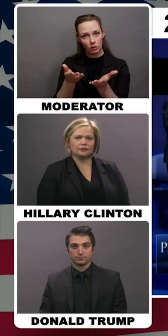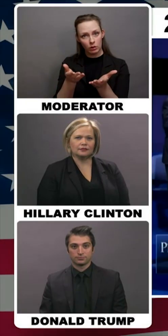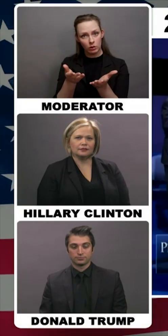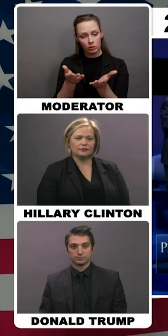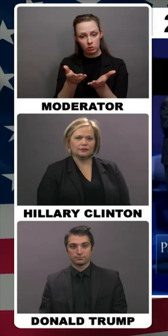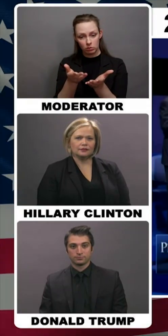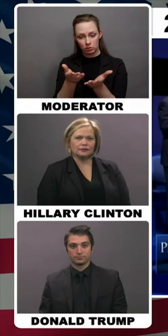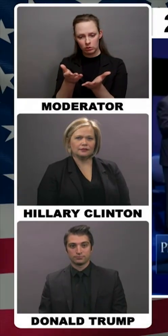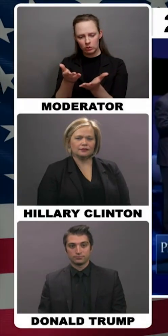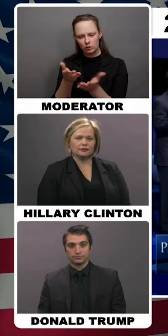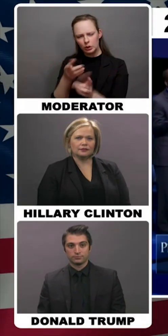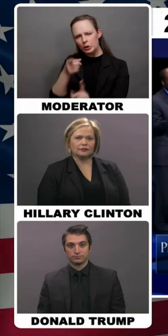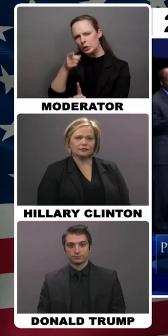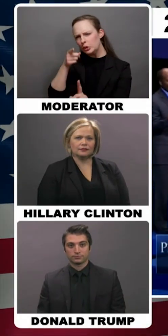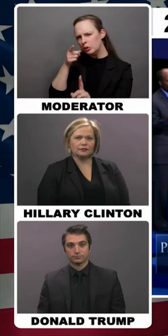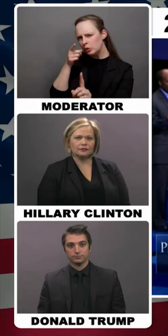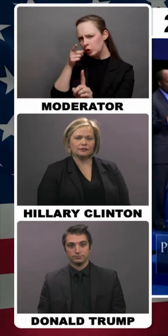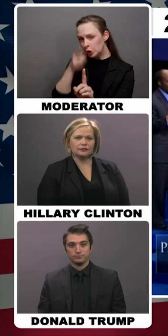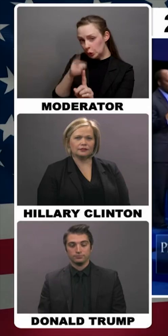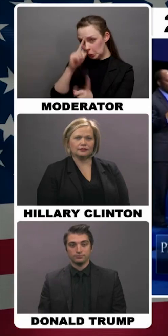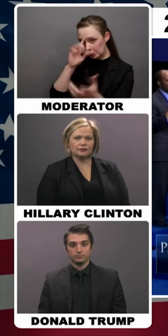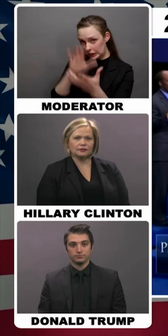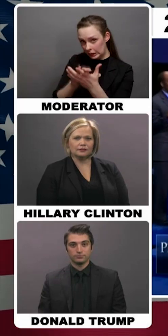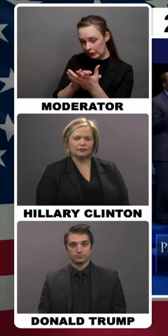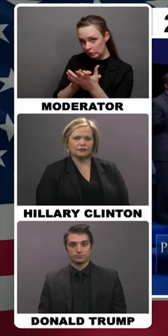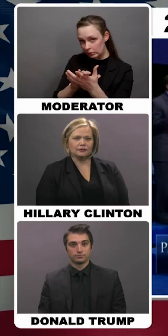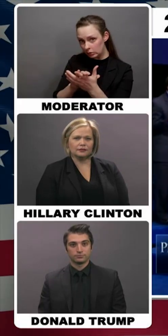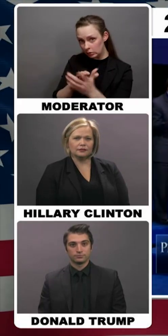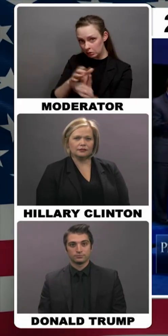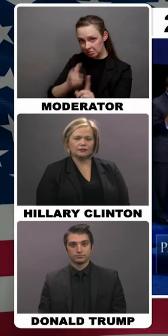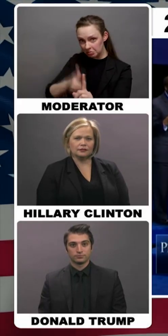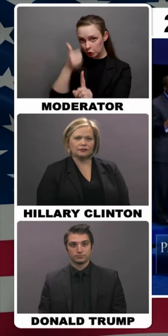believe you can be a devoted